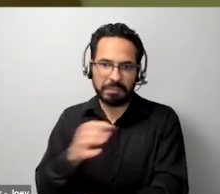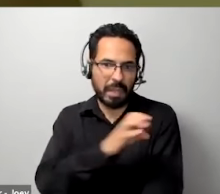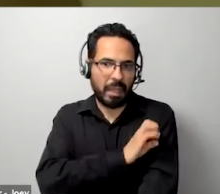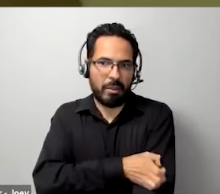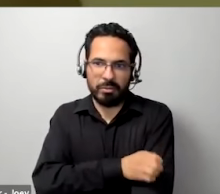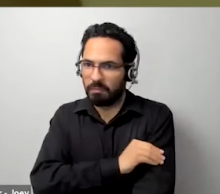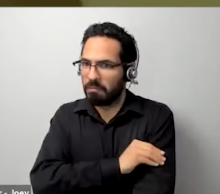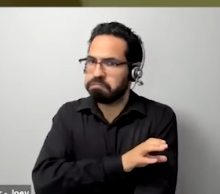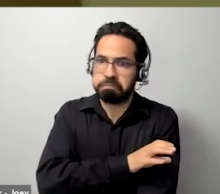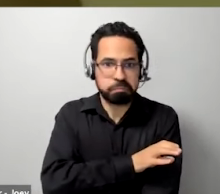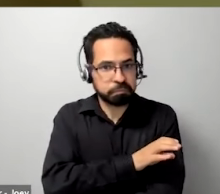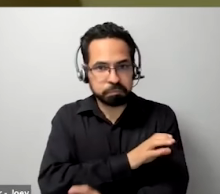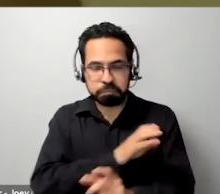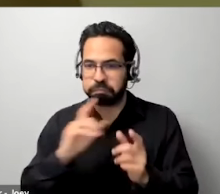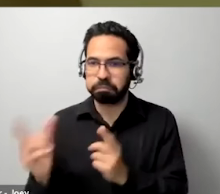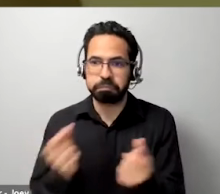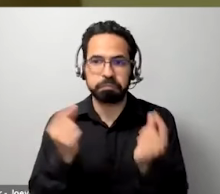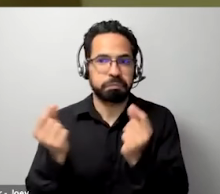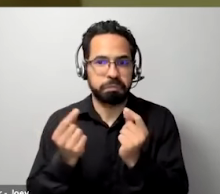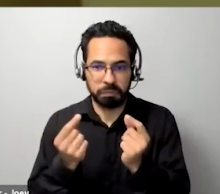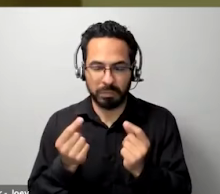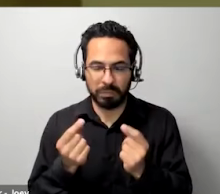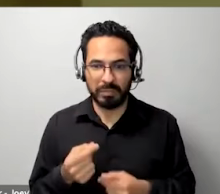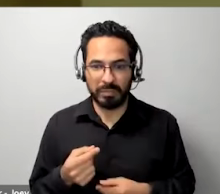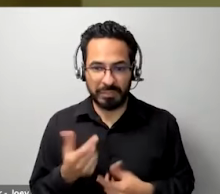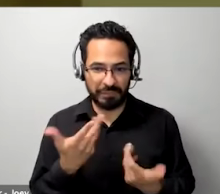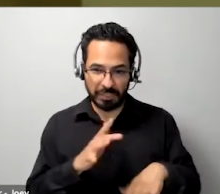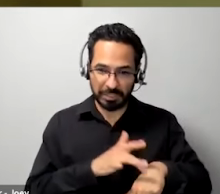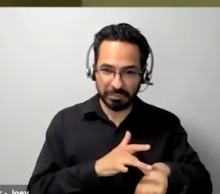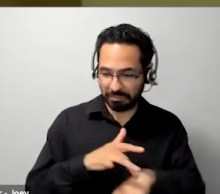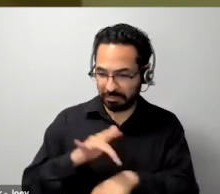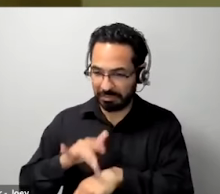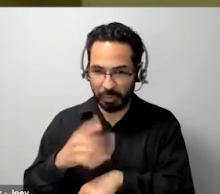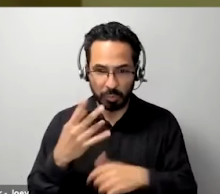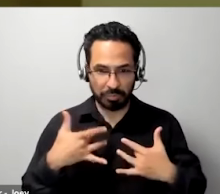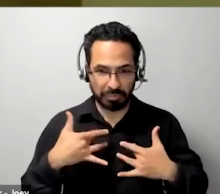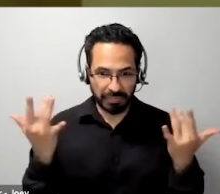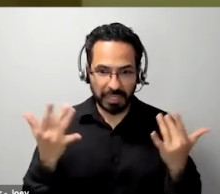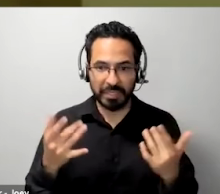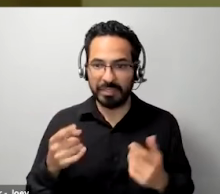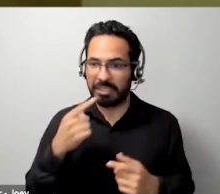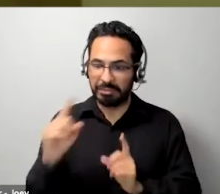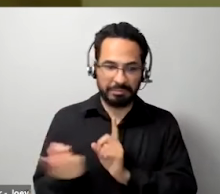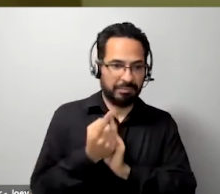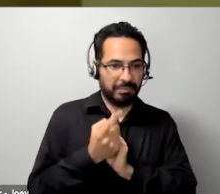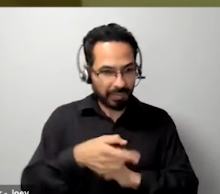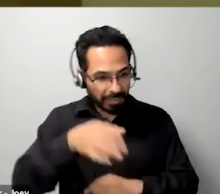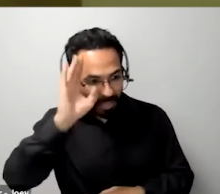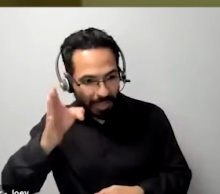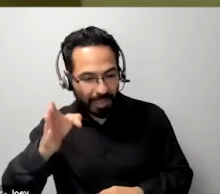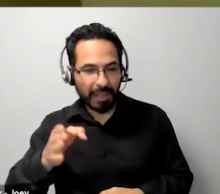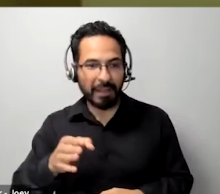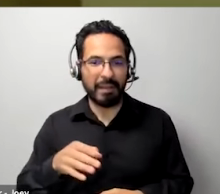She was, you know, sorry, two different events. She made sure she said hello to me. It was asking me, you know, hey, just, it was asking just for my help,